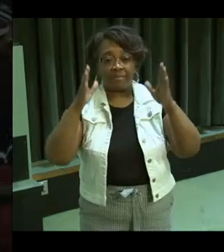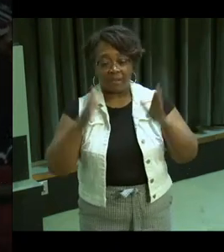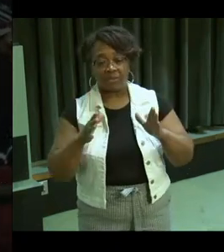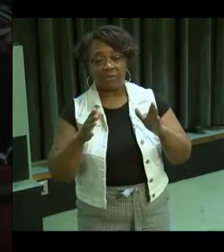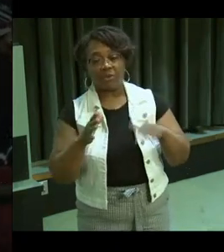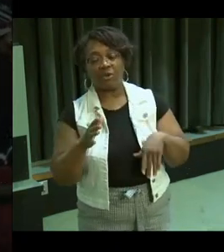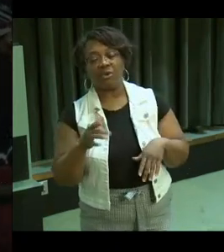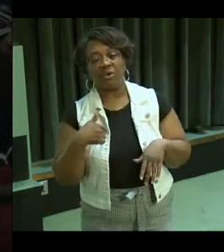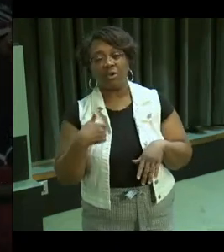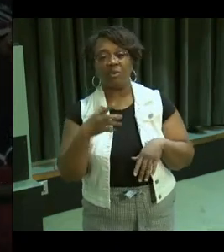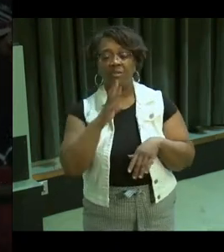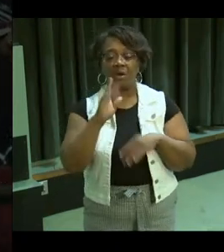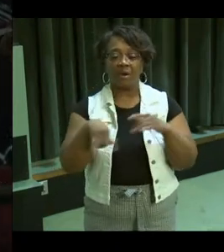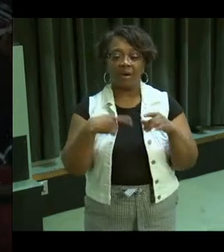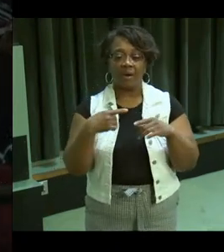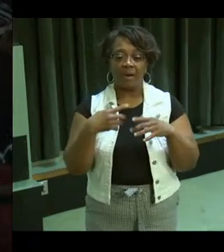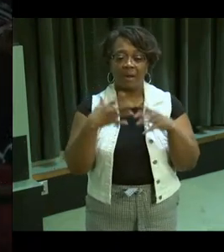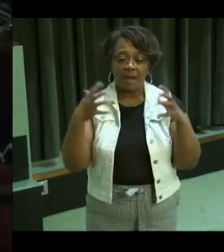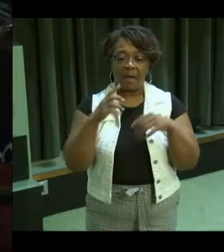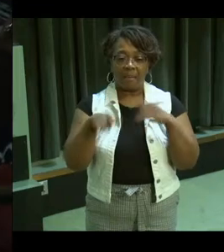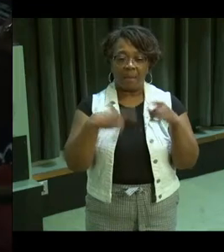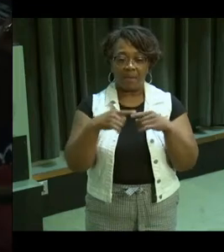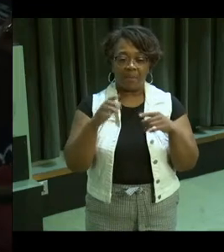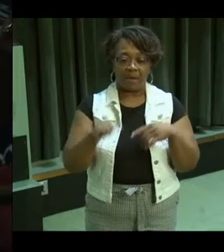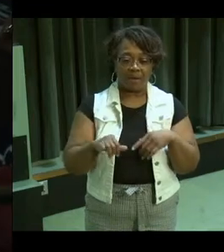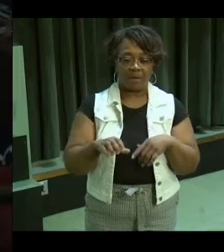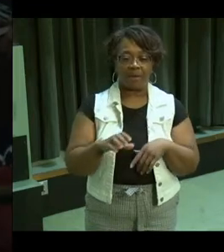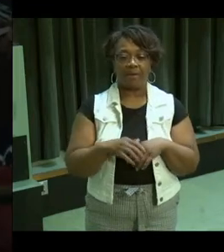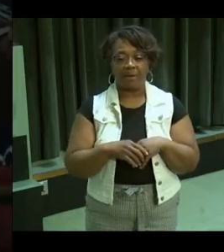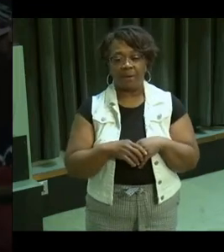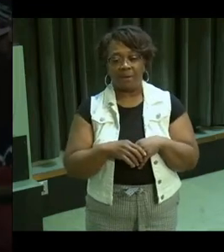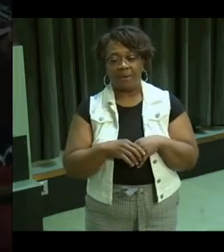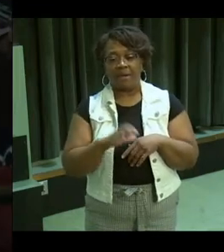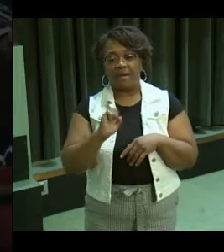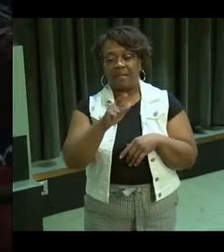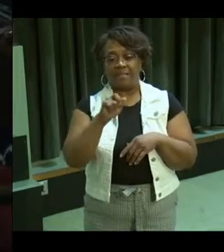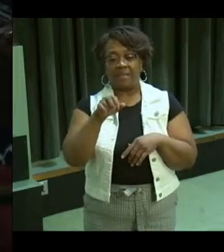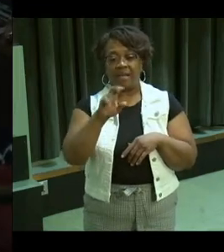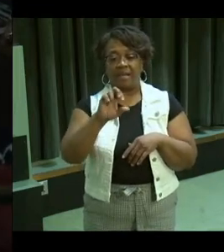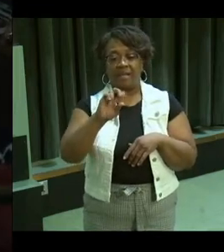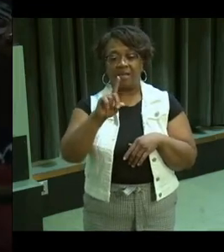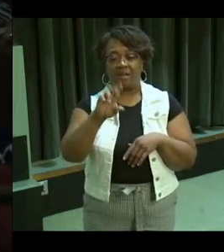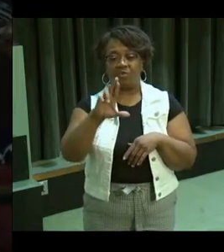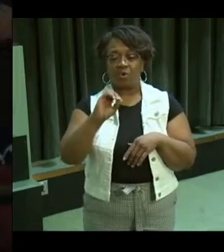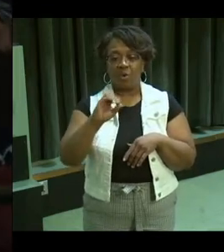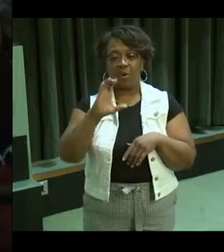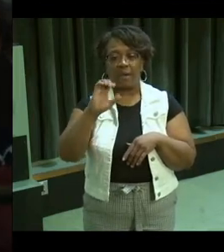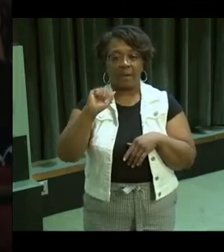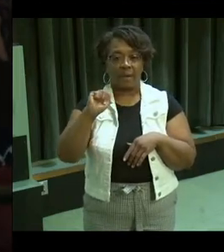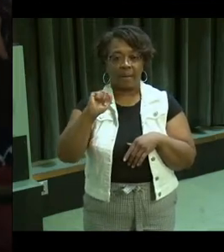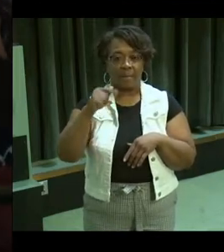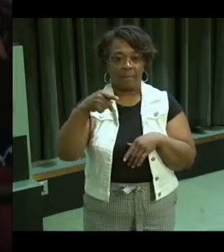the Teatro Campesino. And I was wondering if you could talk a little bit about the role that